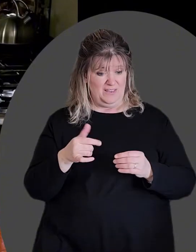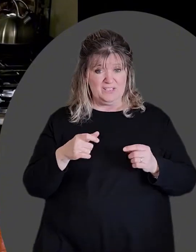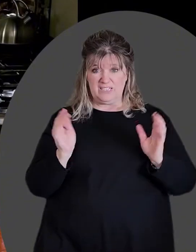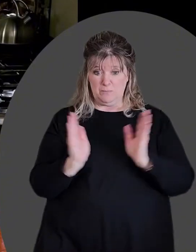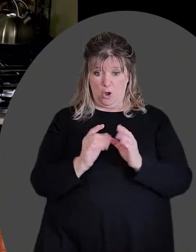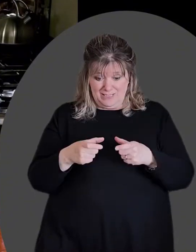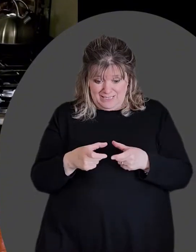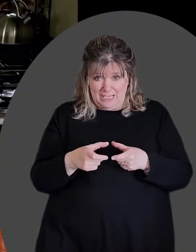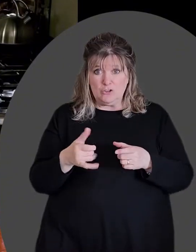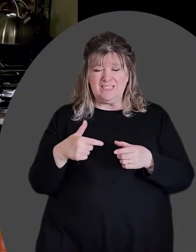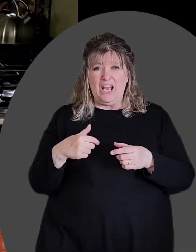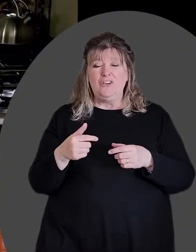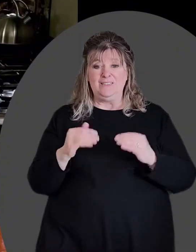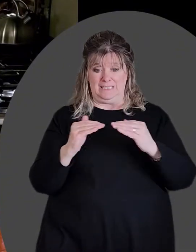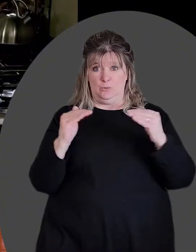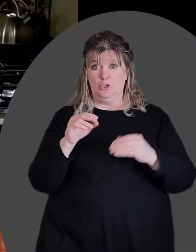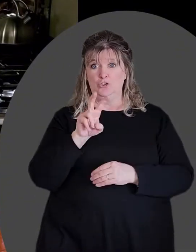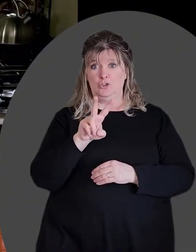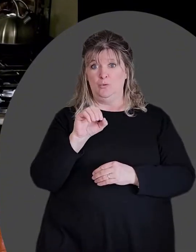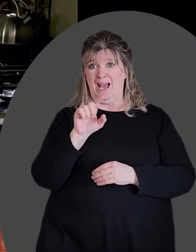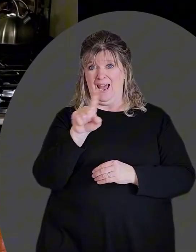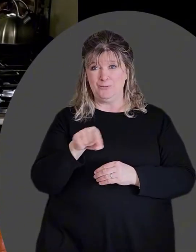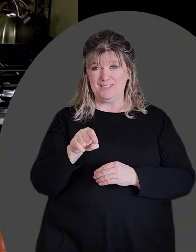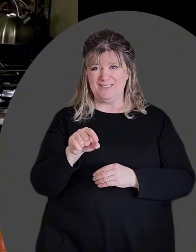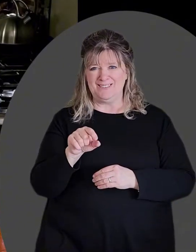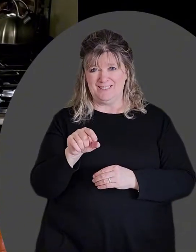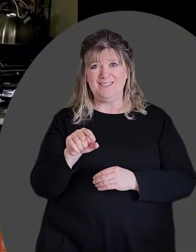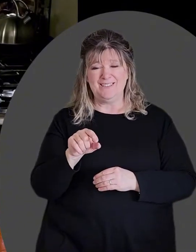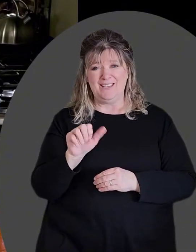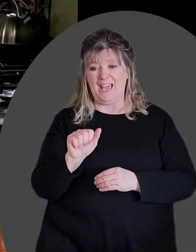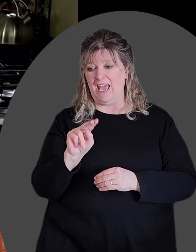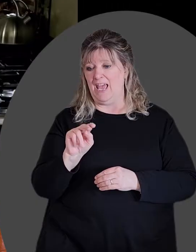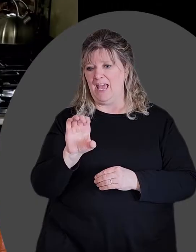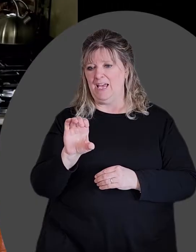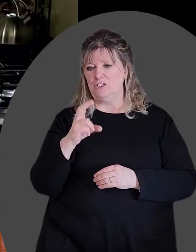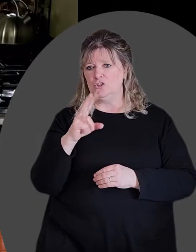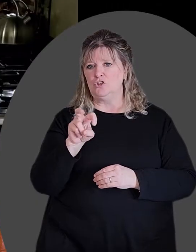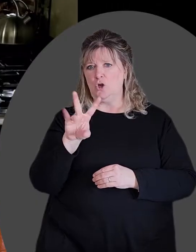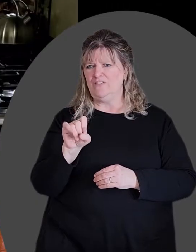are 2 ounces anchovies and I was researching anchovies